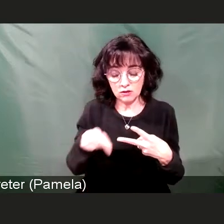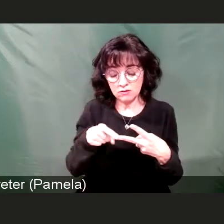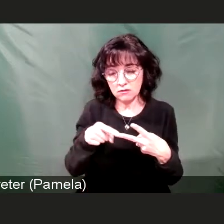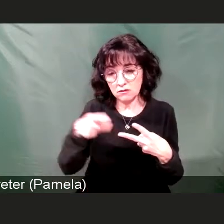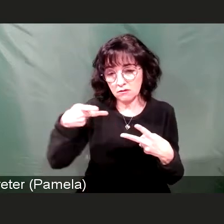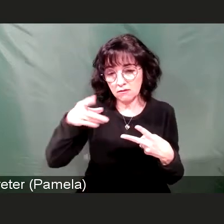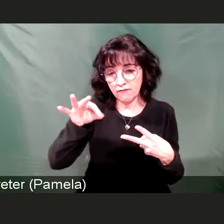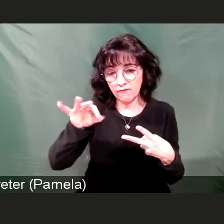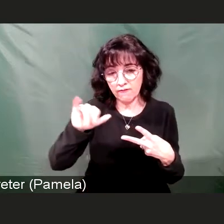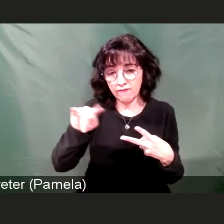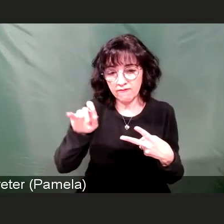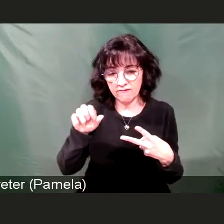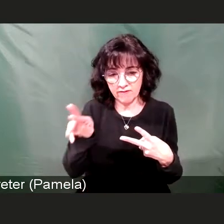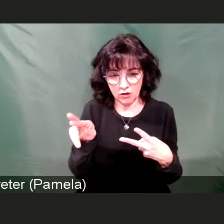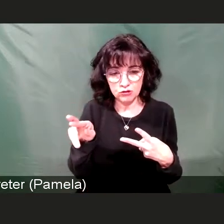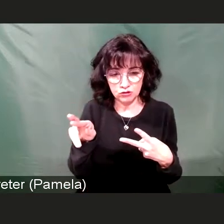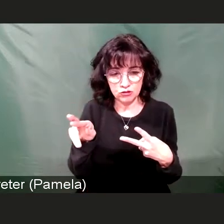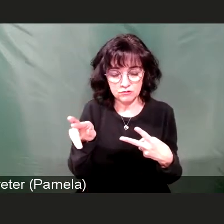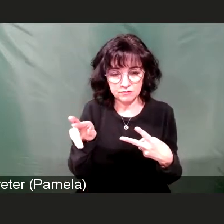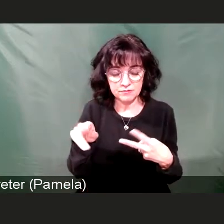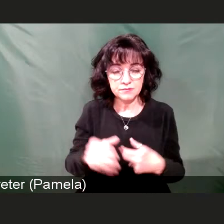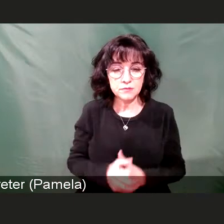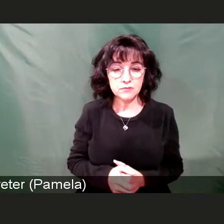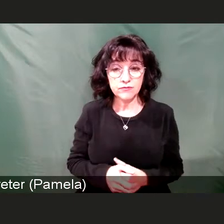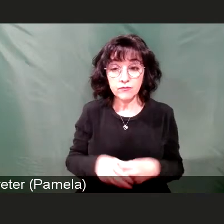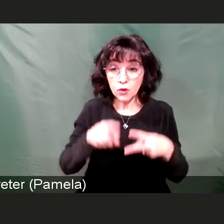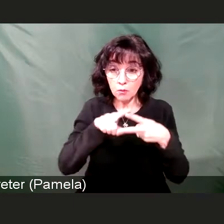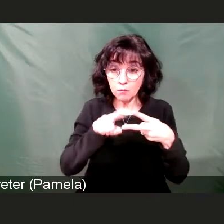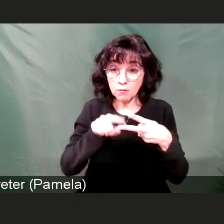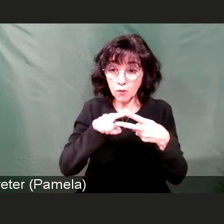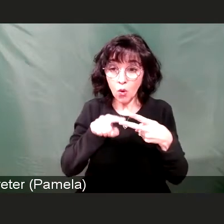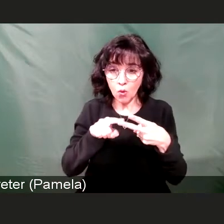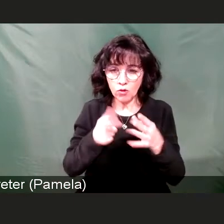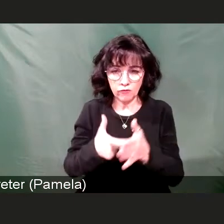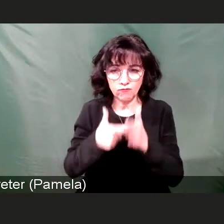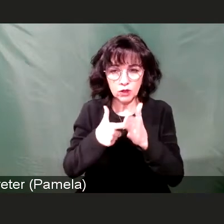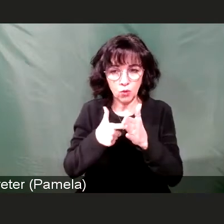Both of these vaccines required two vaccines,